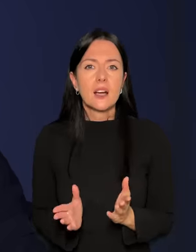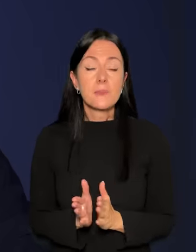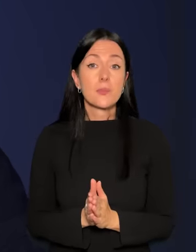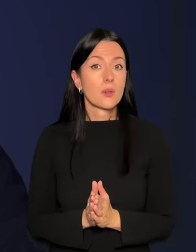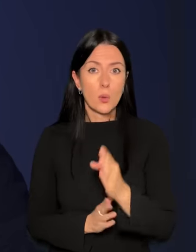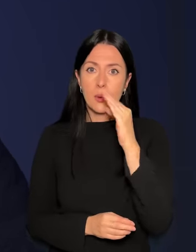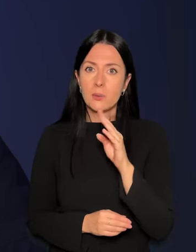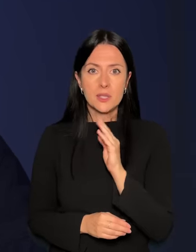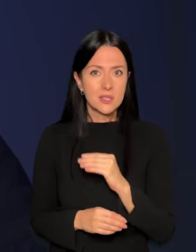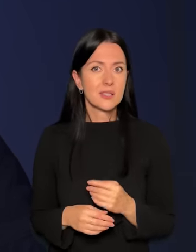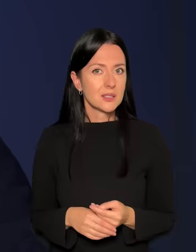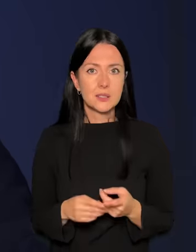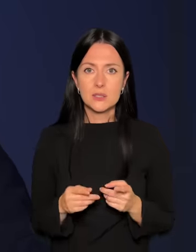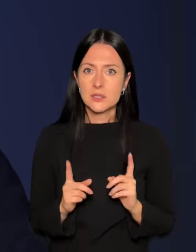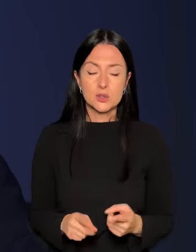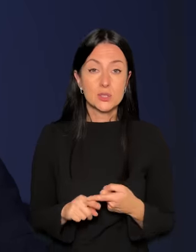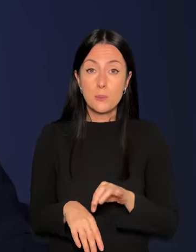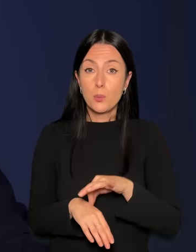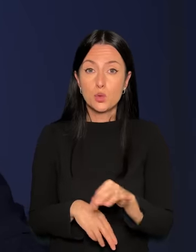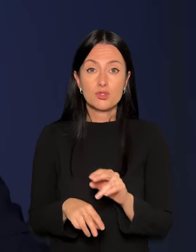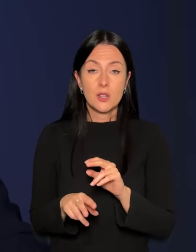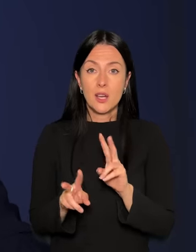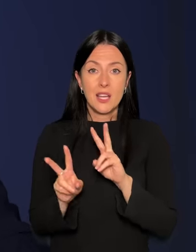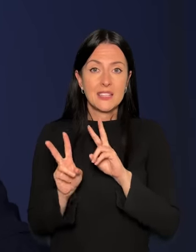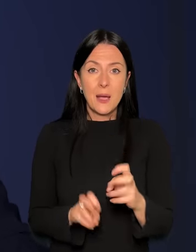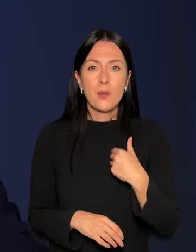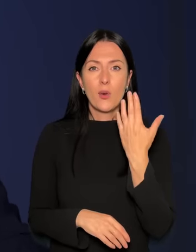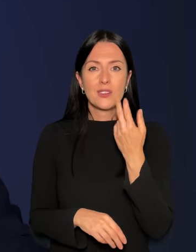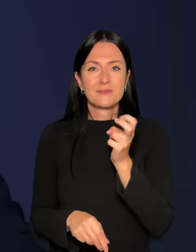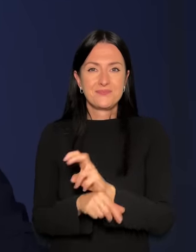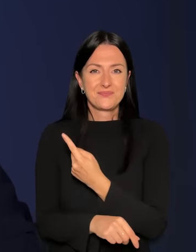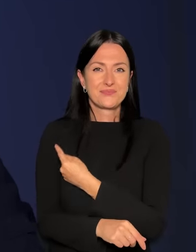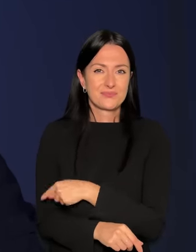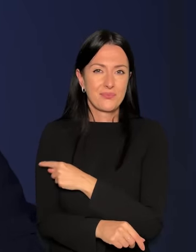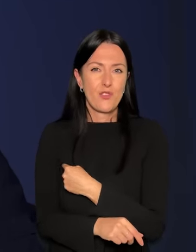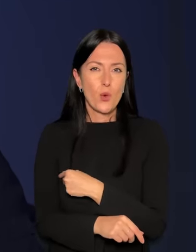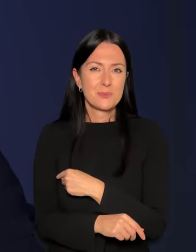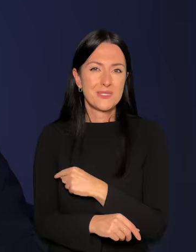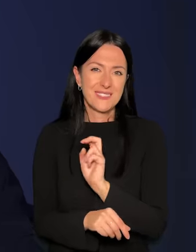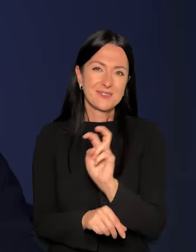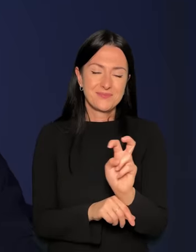Well, parents are indeed a painful topic When I visit the guys in the hospital,